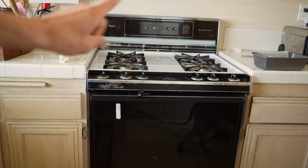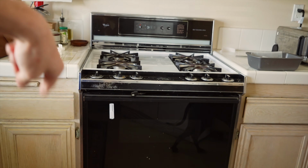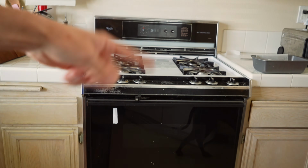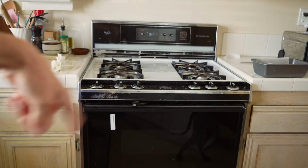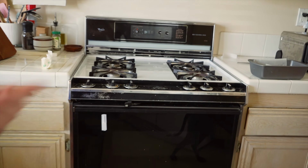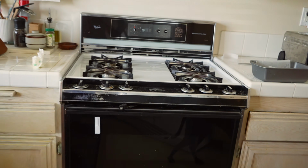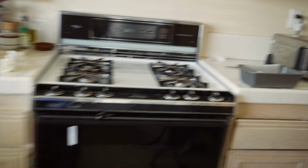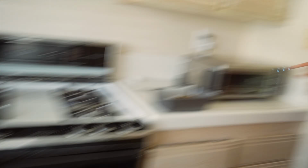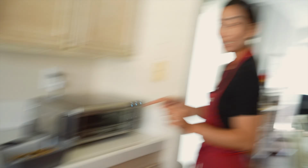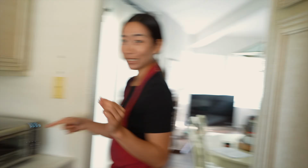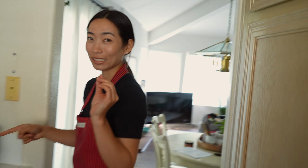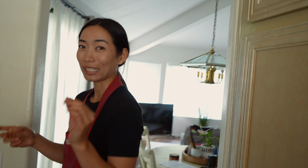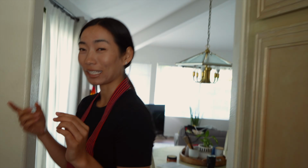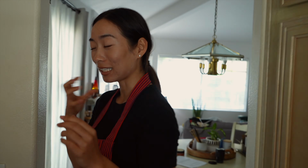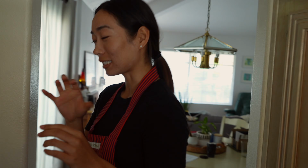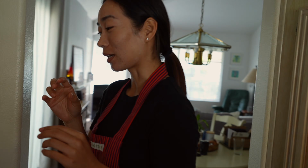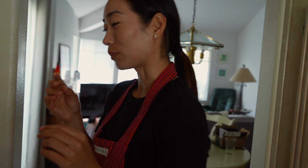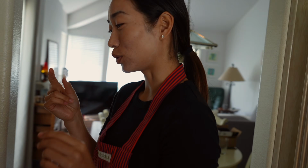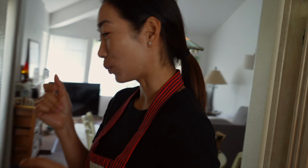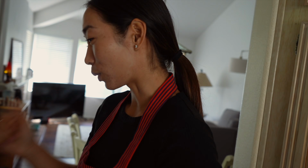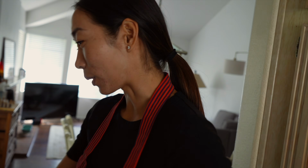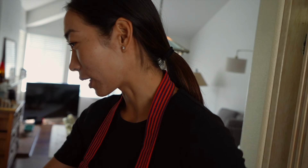E:so this heats up super quick